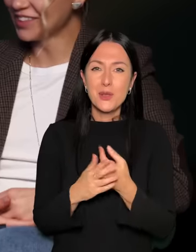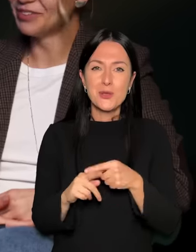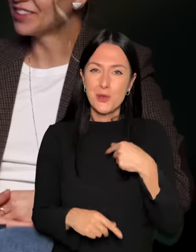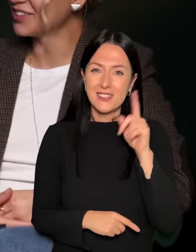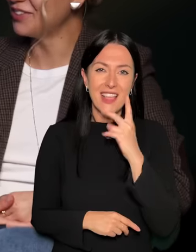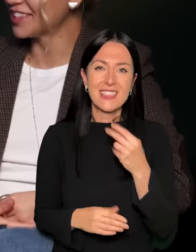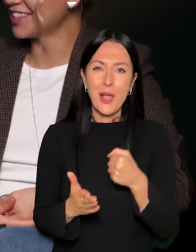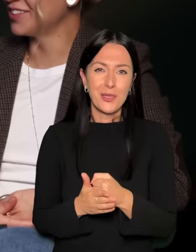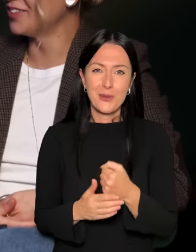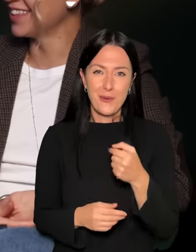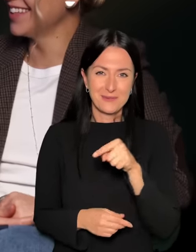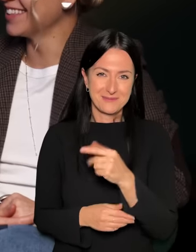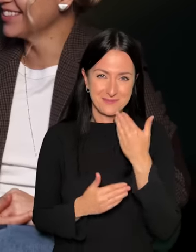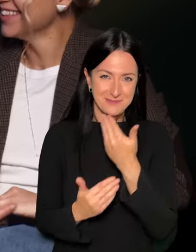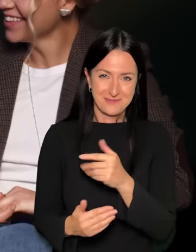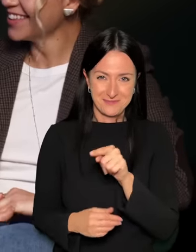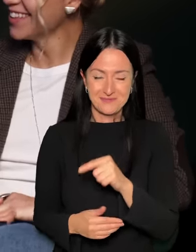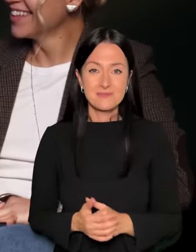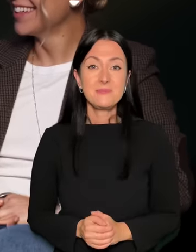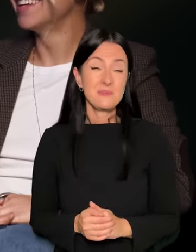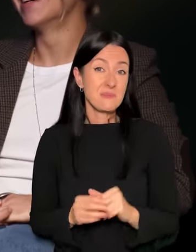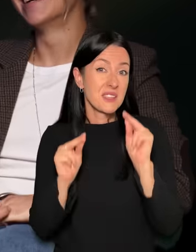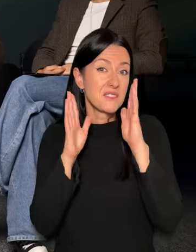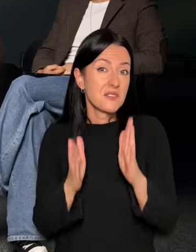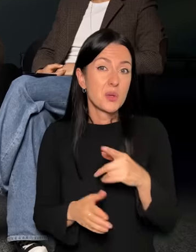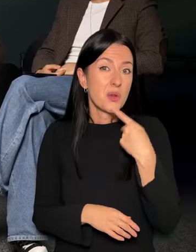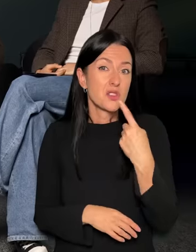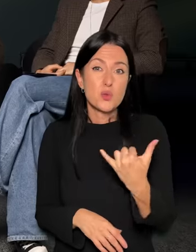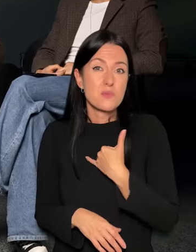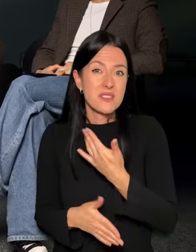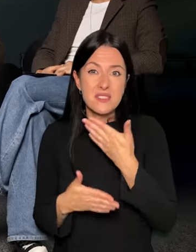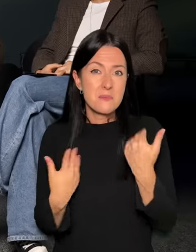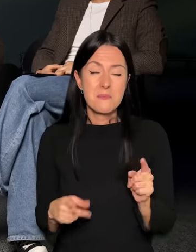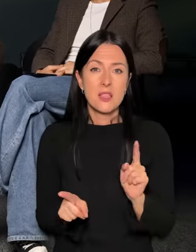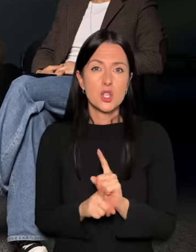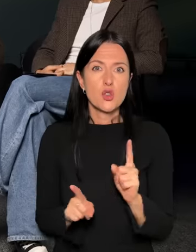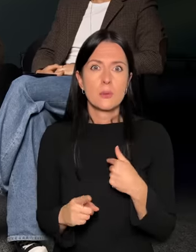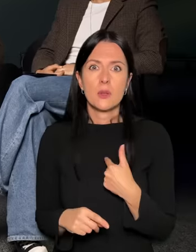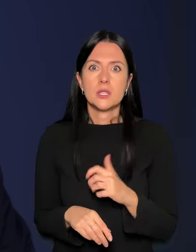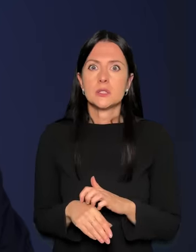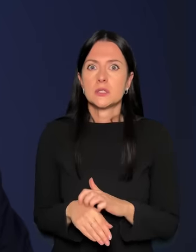we come to the wrong place with those questions. Well, yes, frankly, In short, I don't have such things that really irritate me.